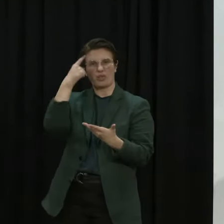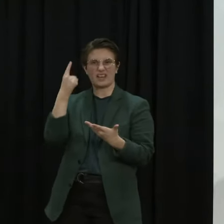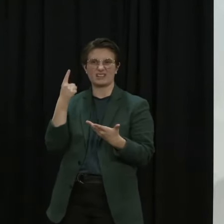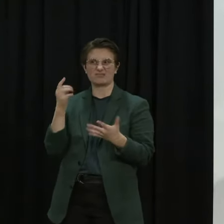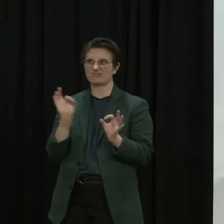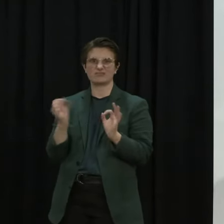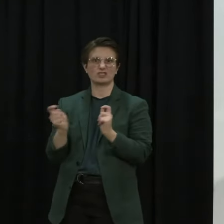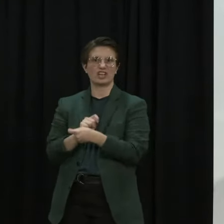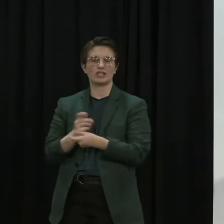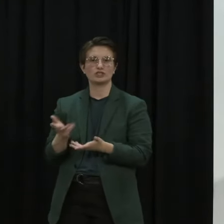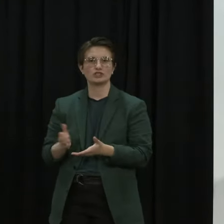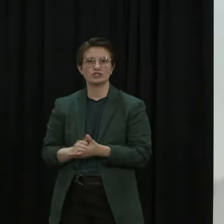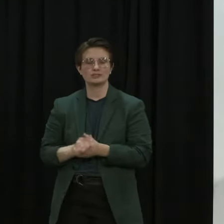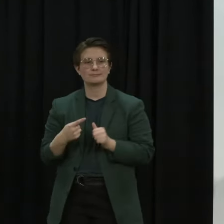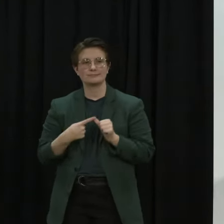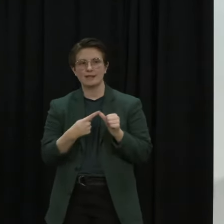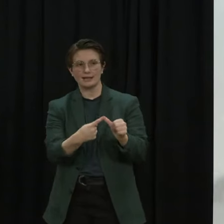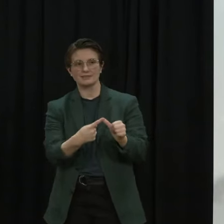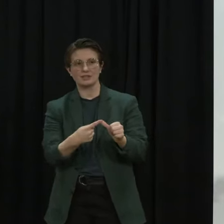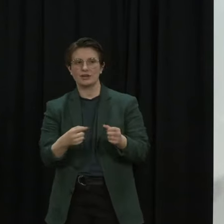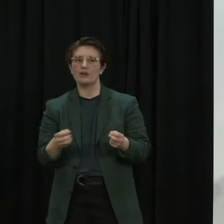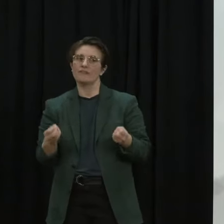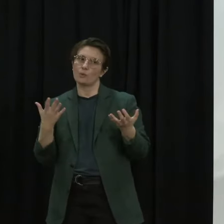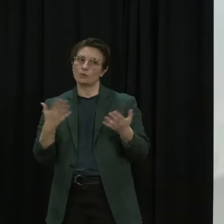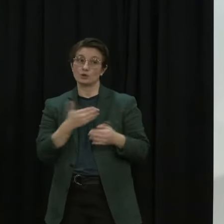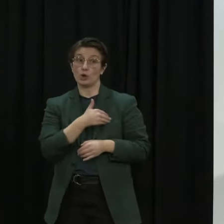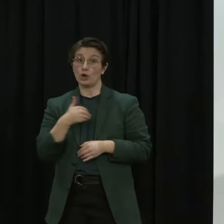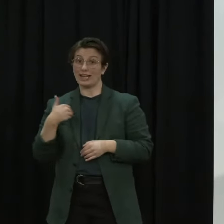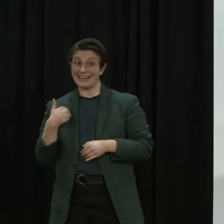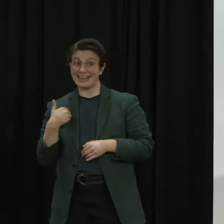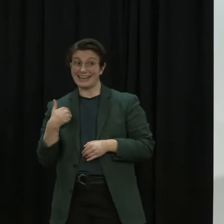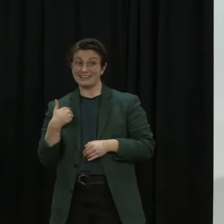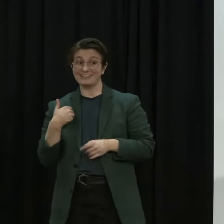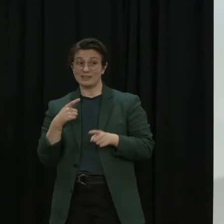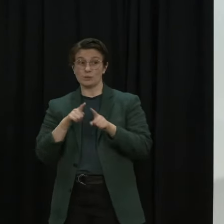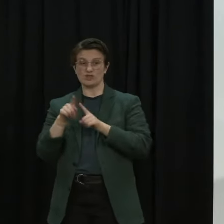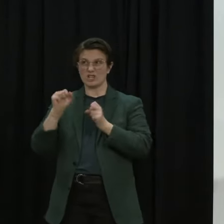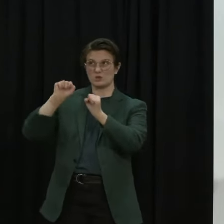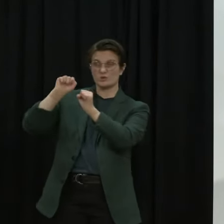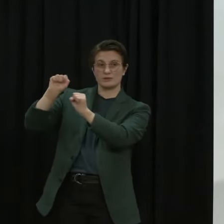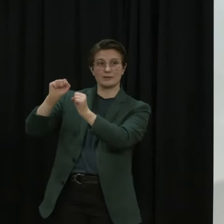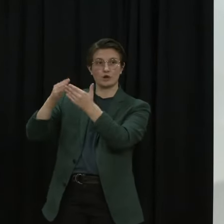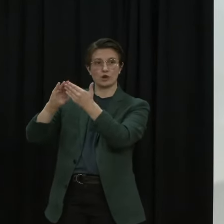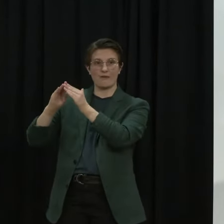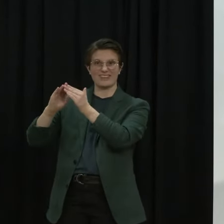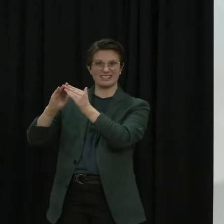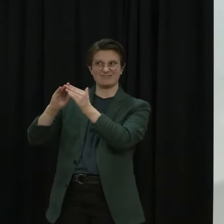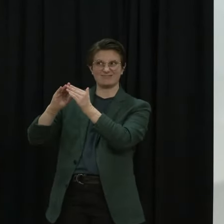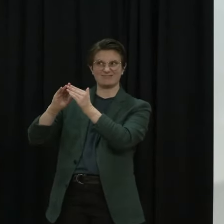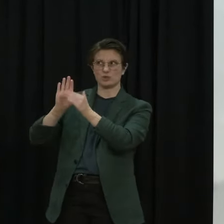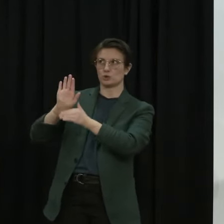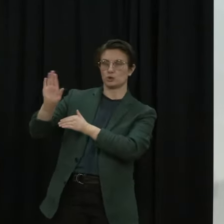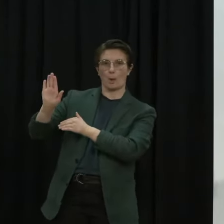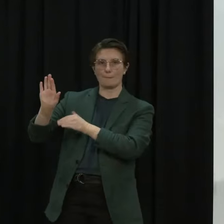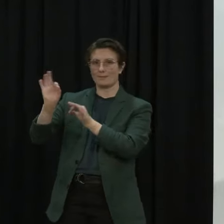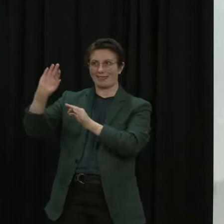younger Maori and Pacifico